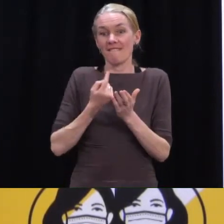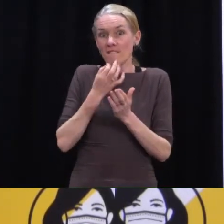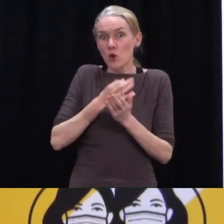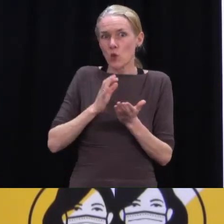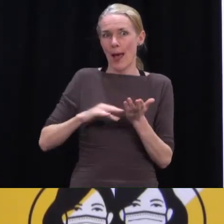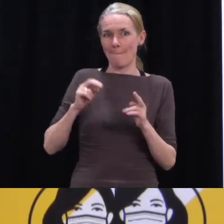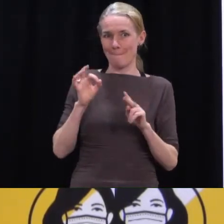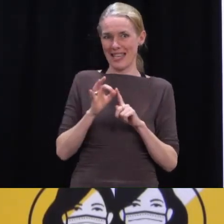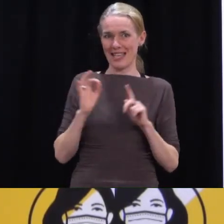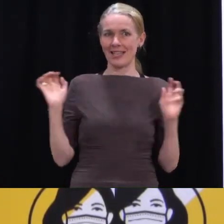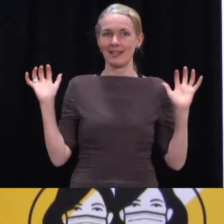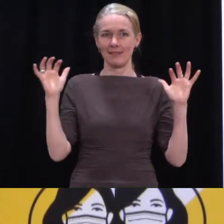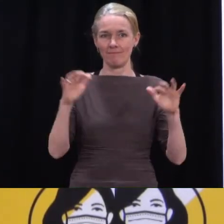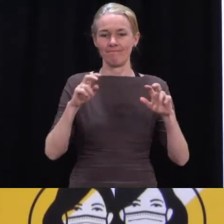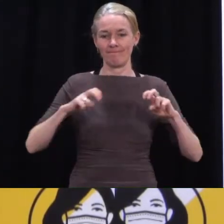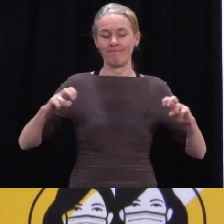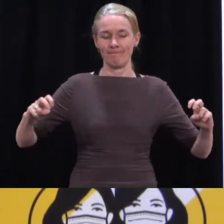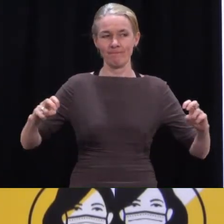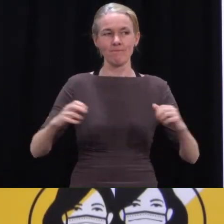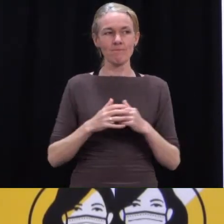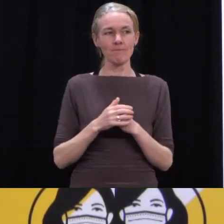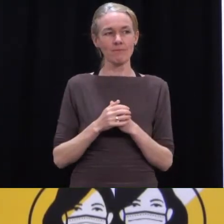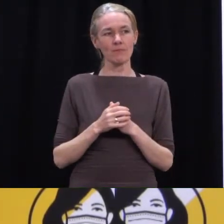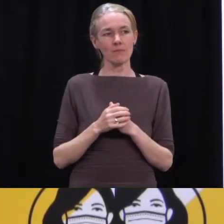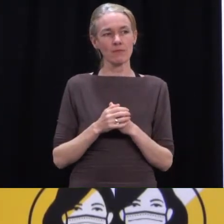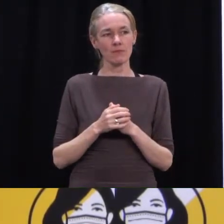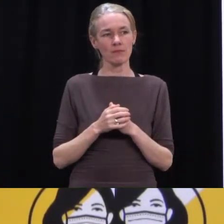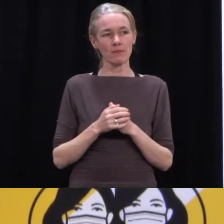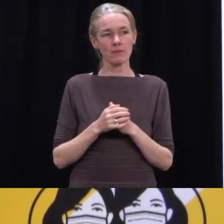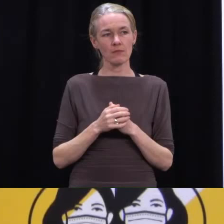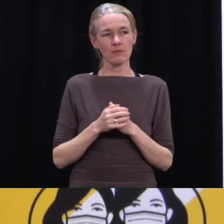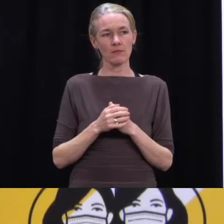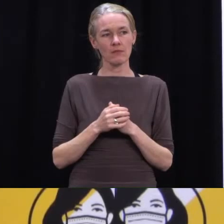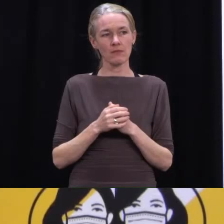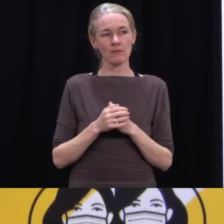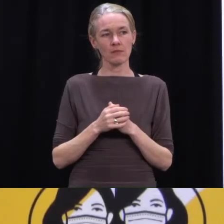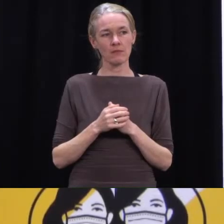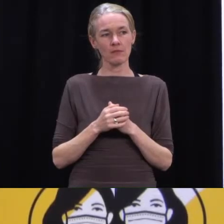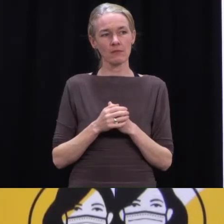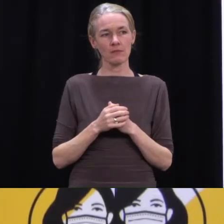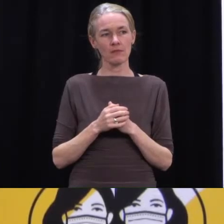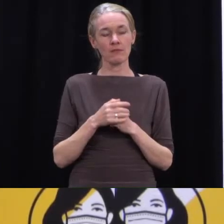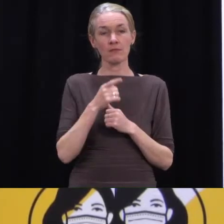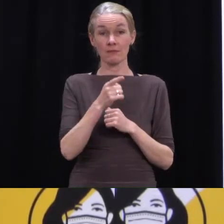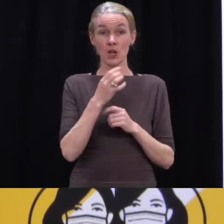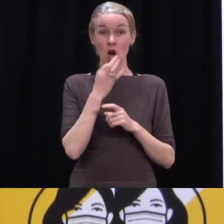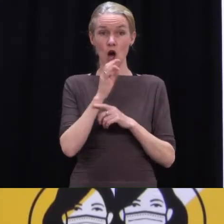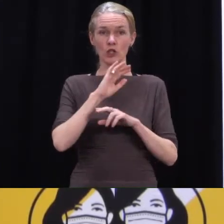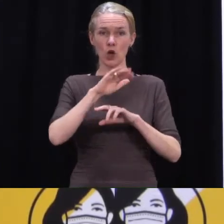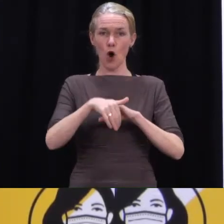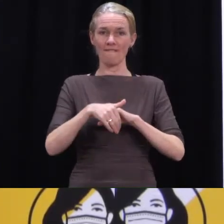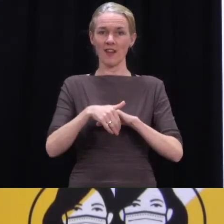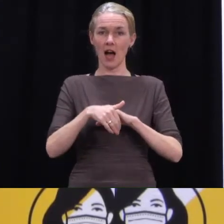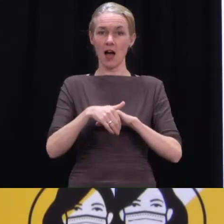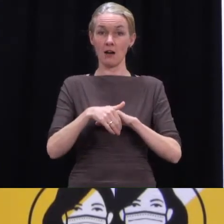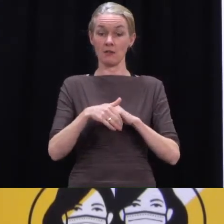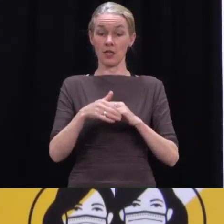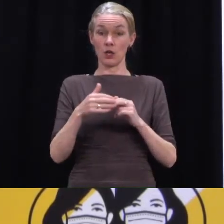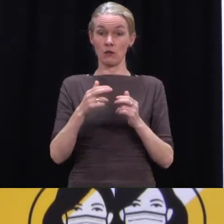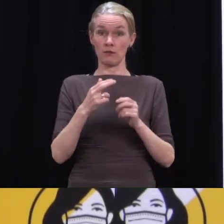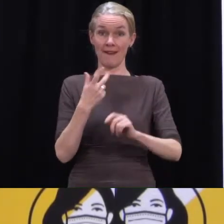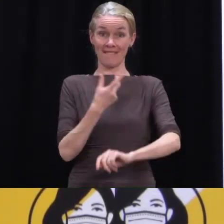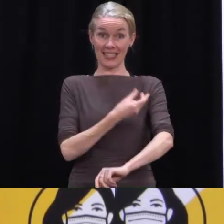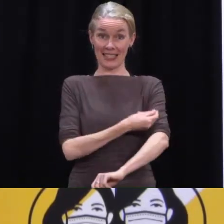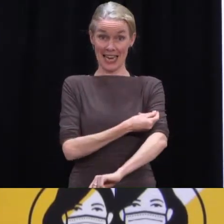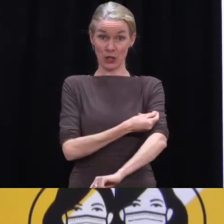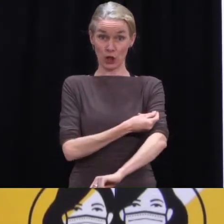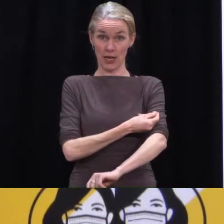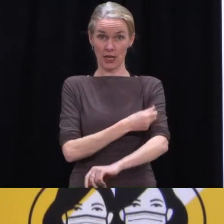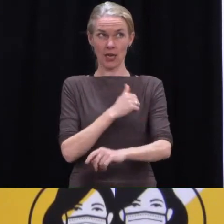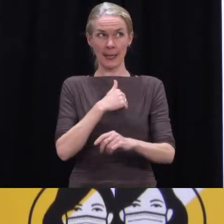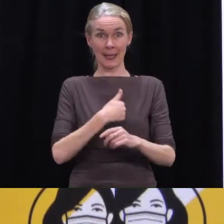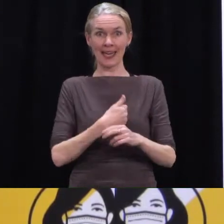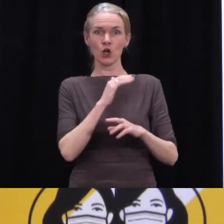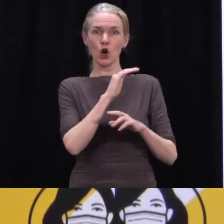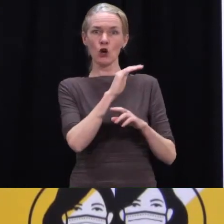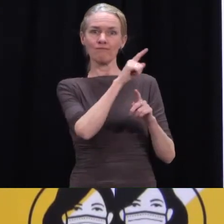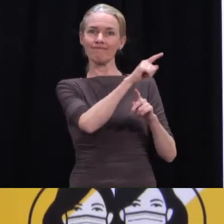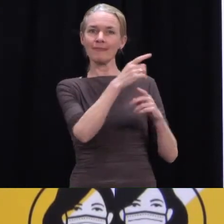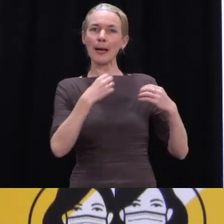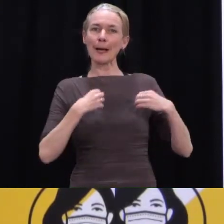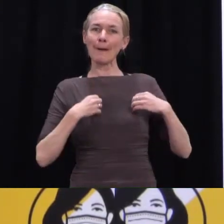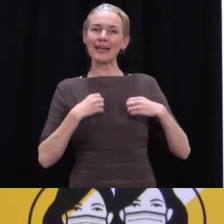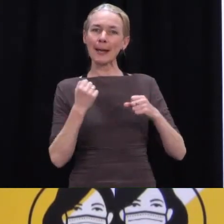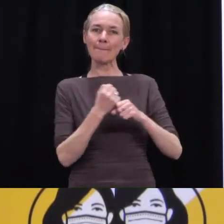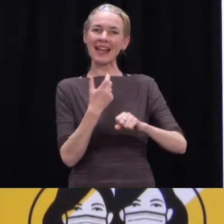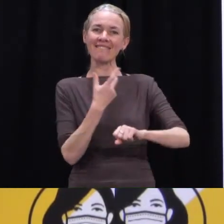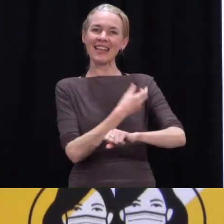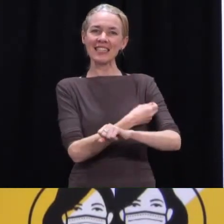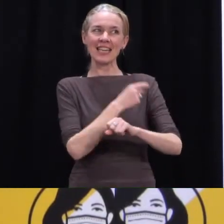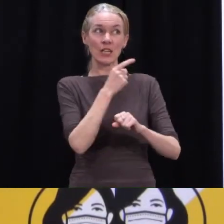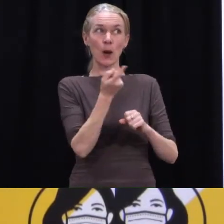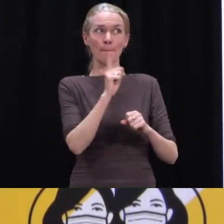course, you know what my prerns